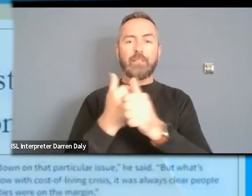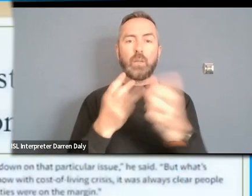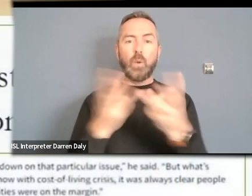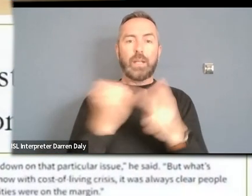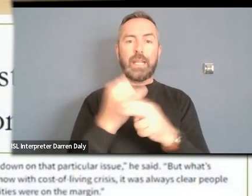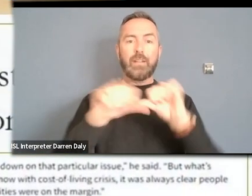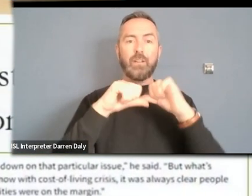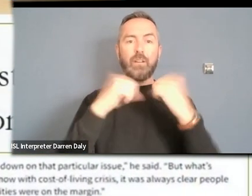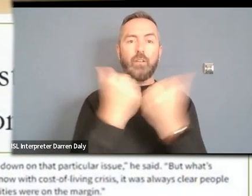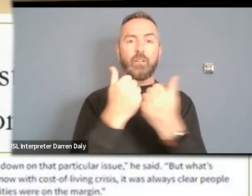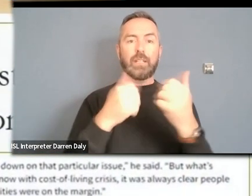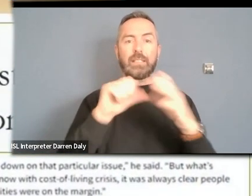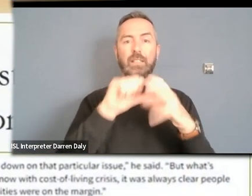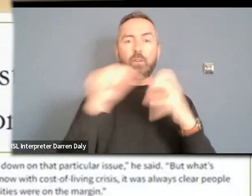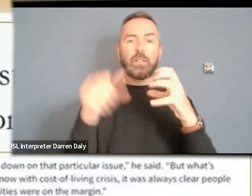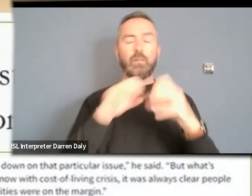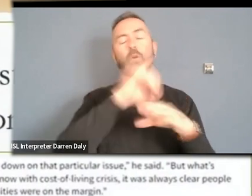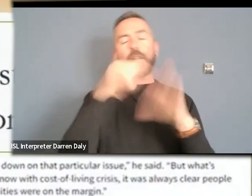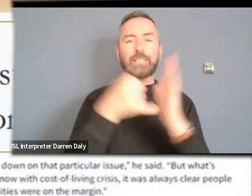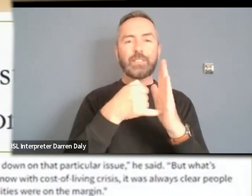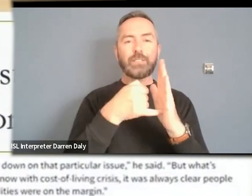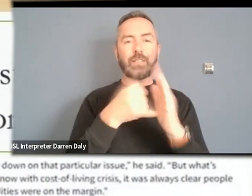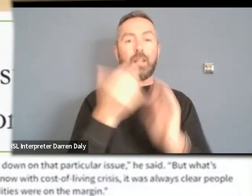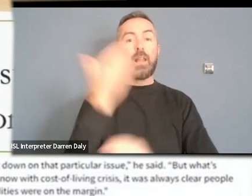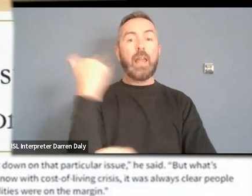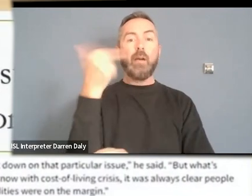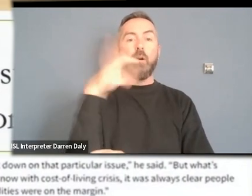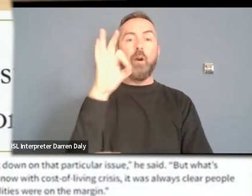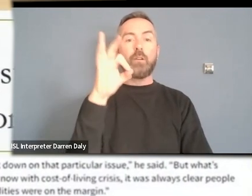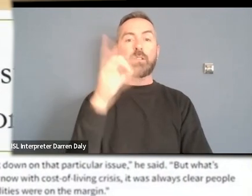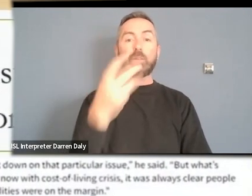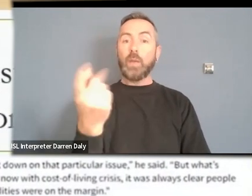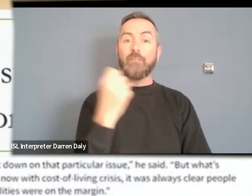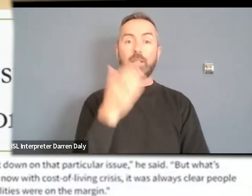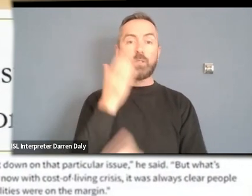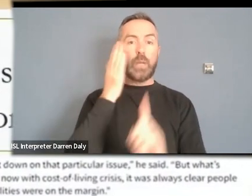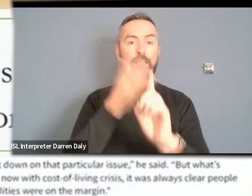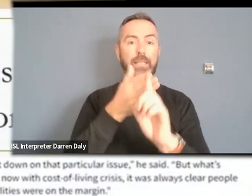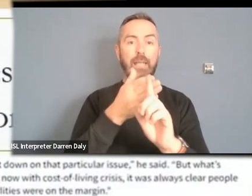In August the CRC were invited to attend a protest organised by Access For All in